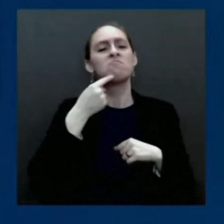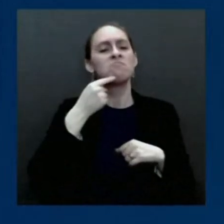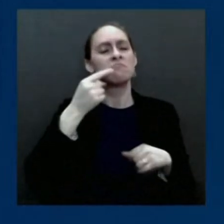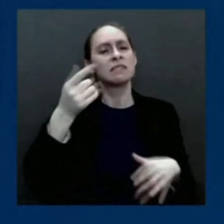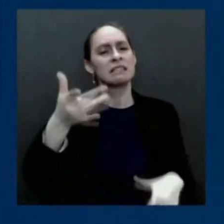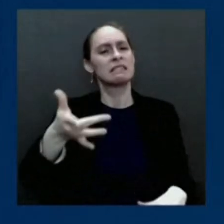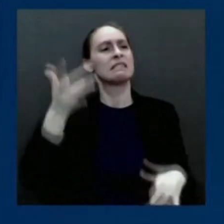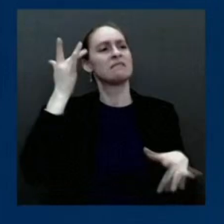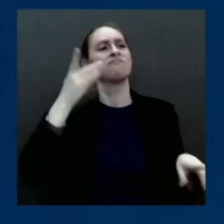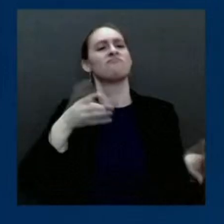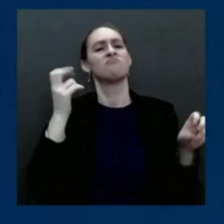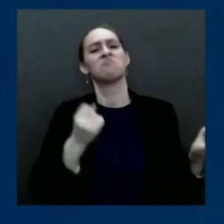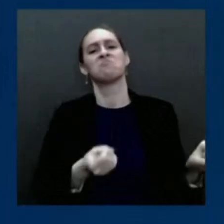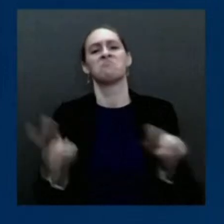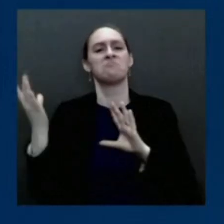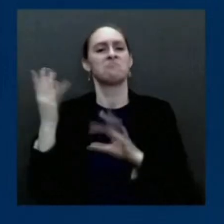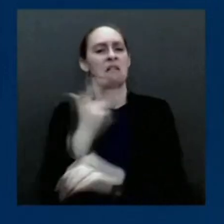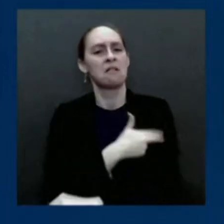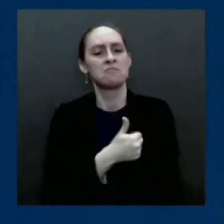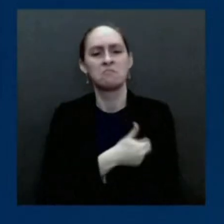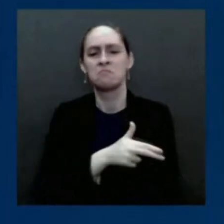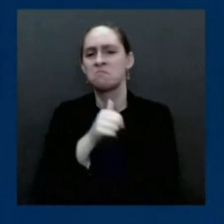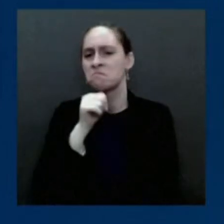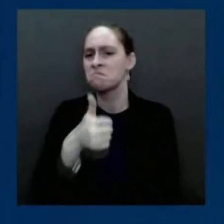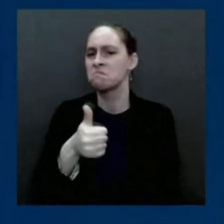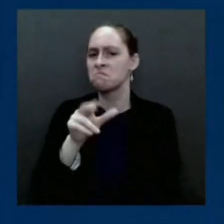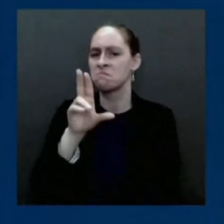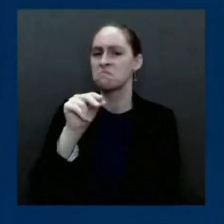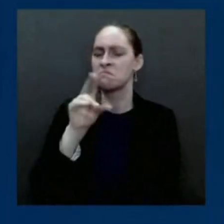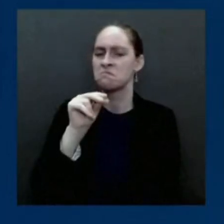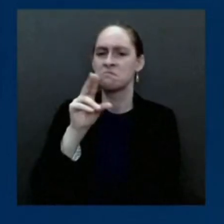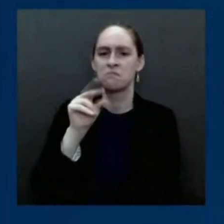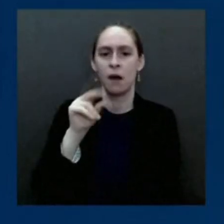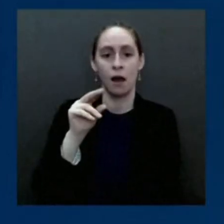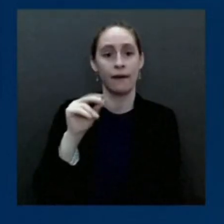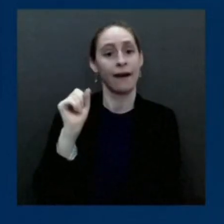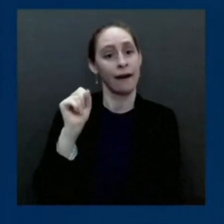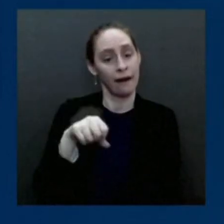DEATH. THEY'RE ALSO WORKING QUITE WELL TO PREVENT CAS ALTHOUGH WE DO